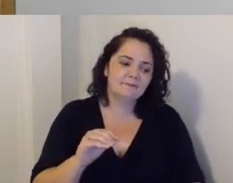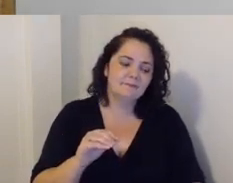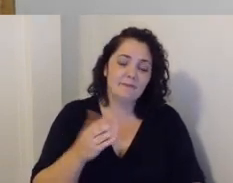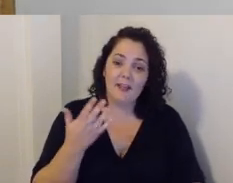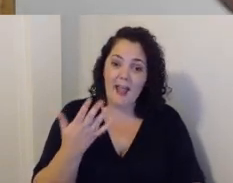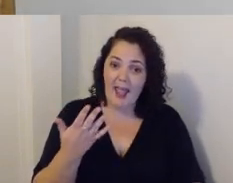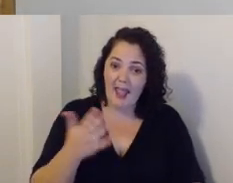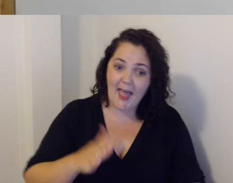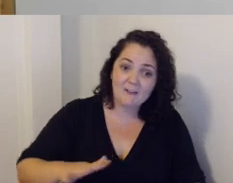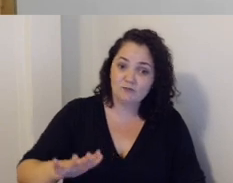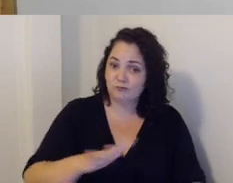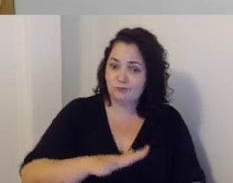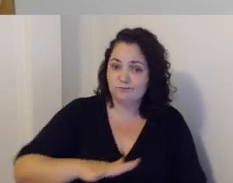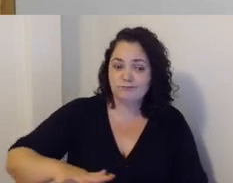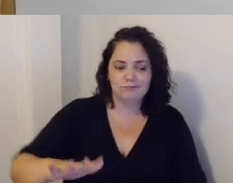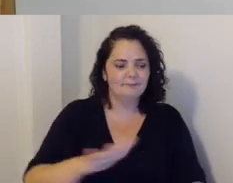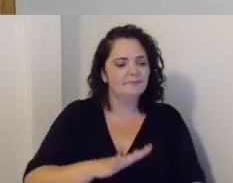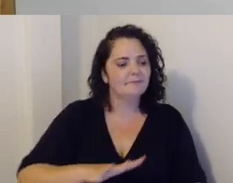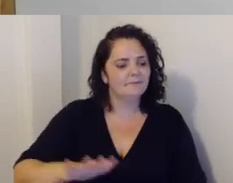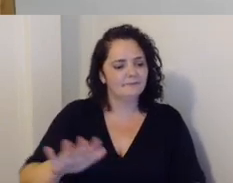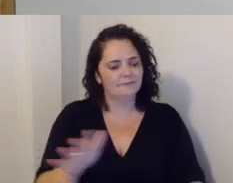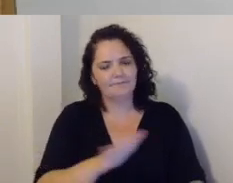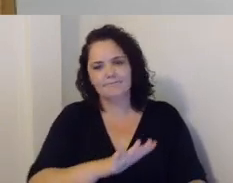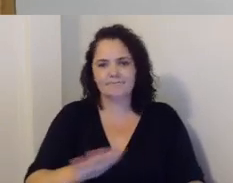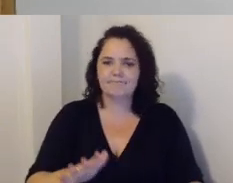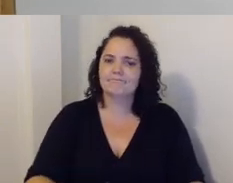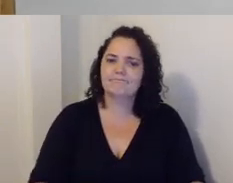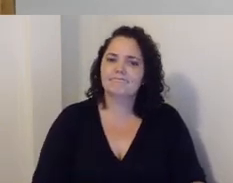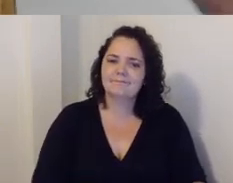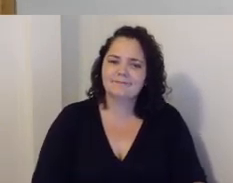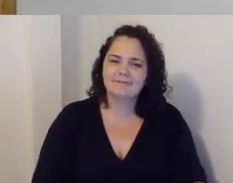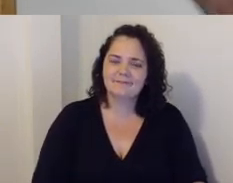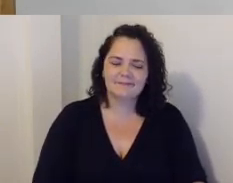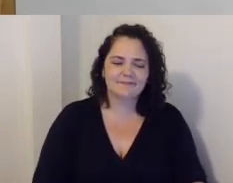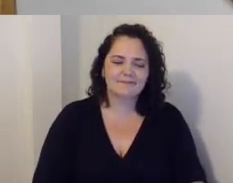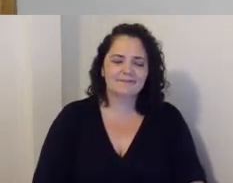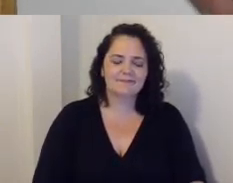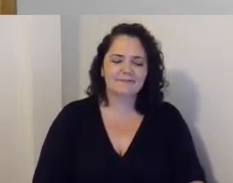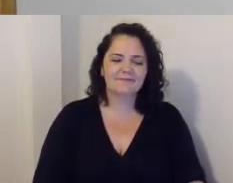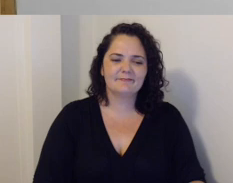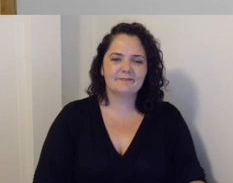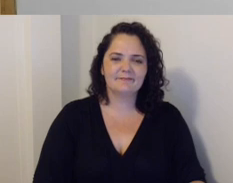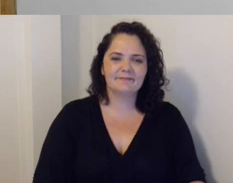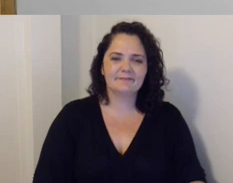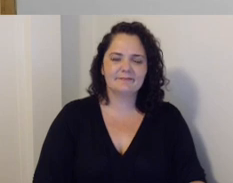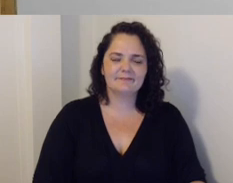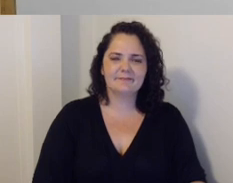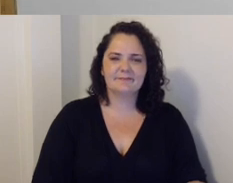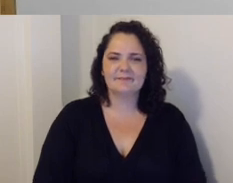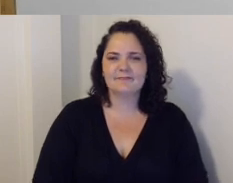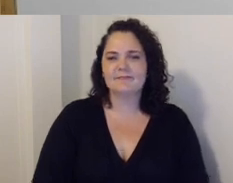just using my whole hand, there we go and I'm just rubbing that chalk into the surface of the paper